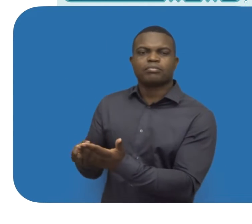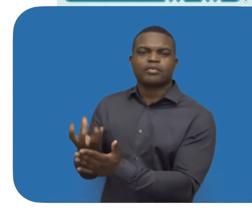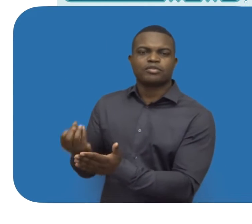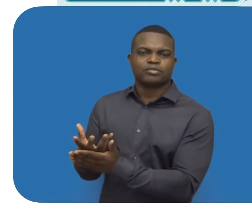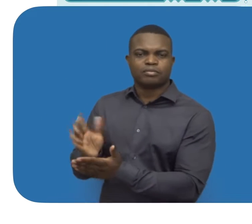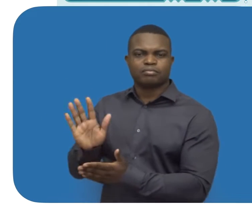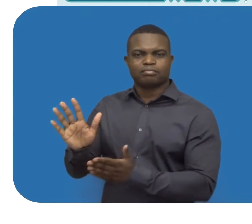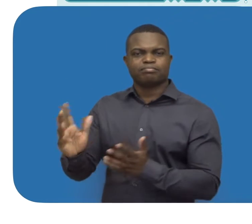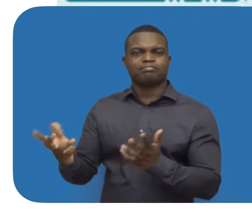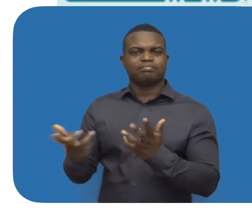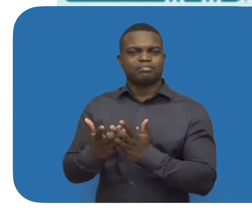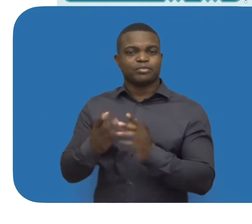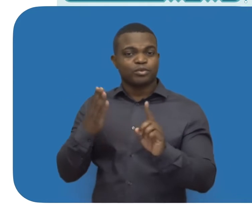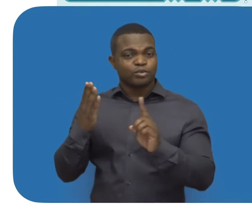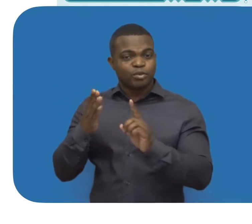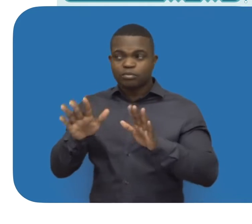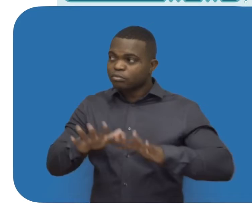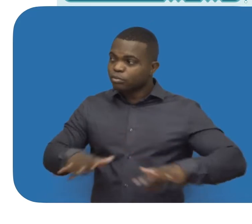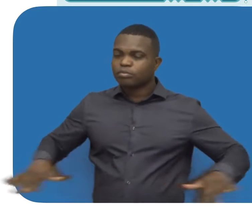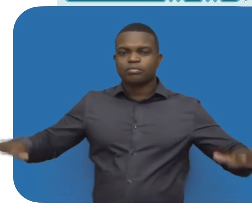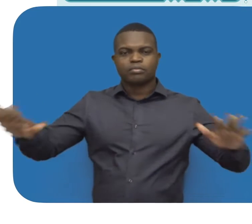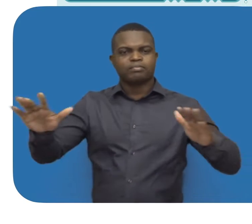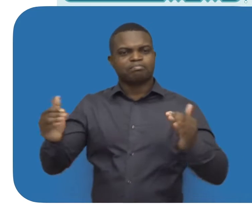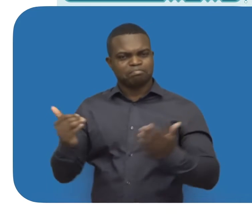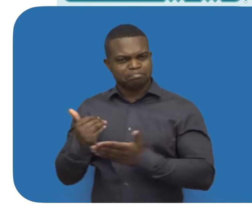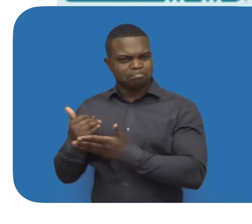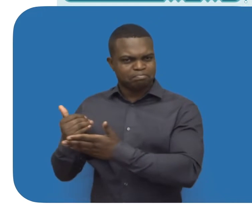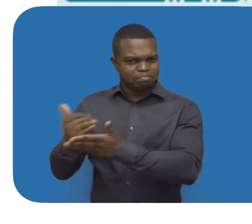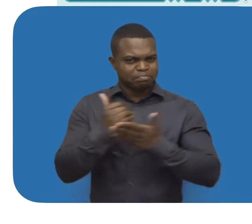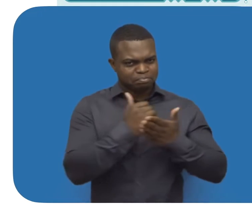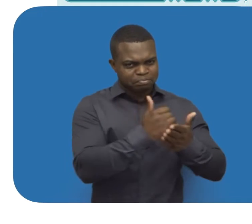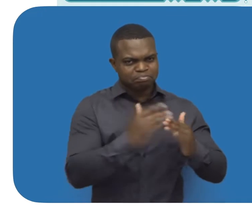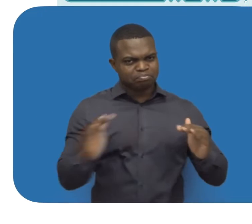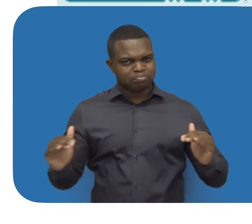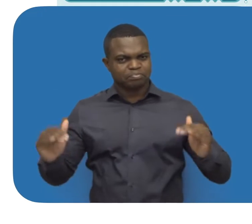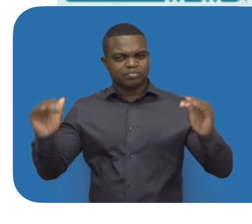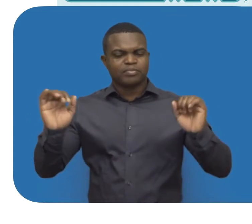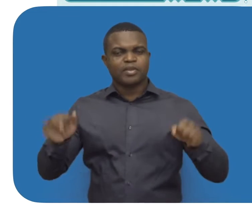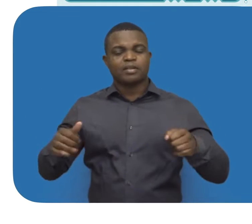So to maximise its collective benefit we released its data on two separate portals.